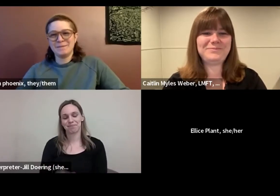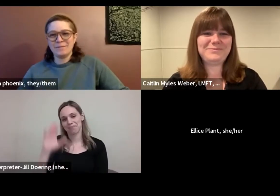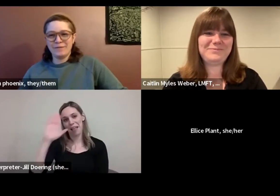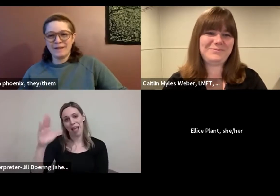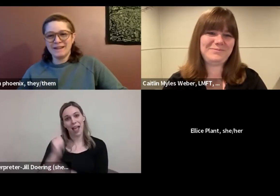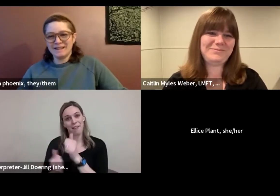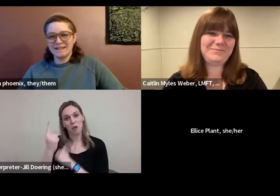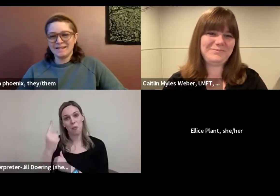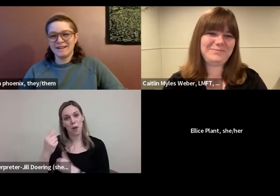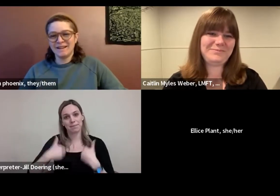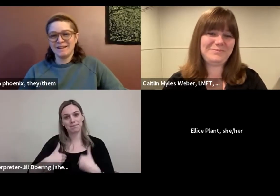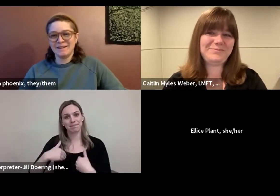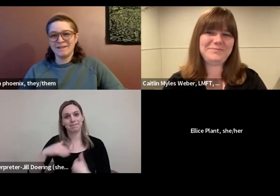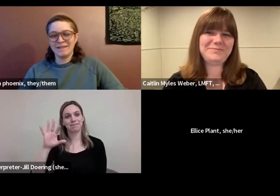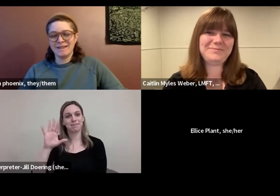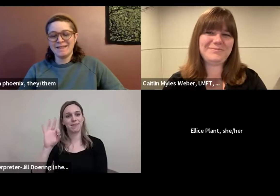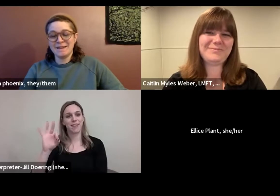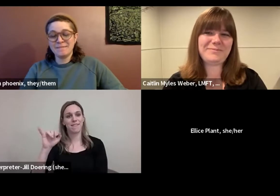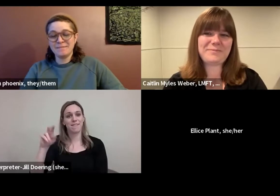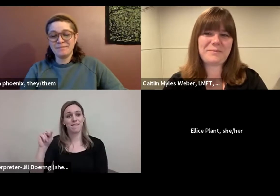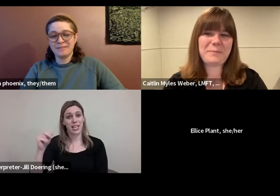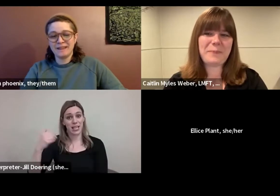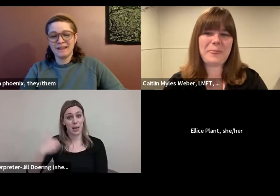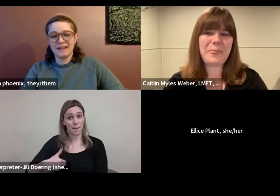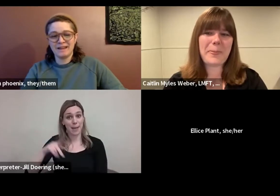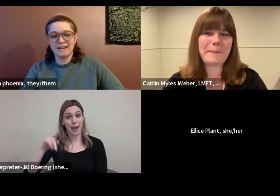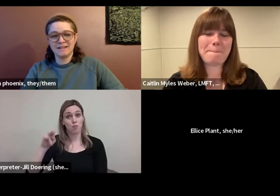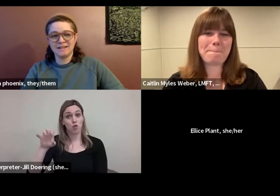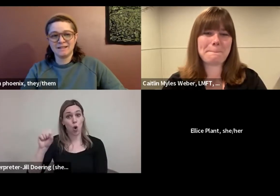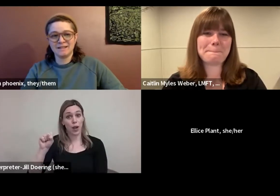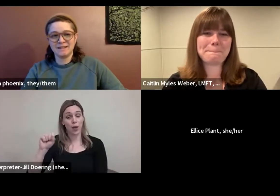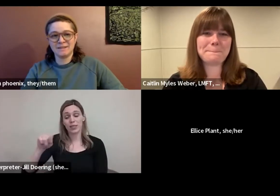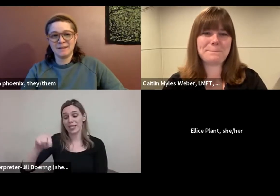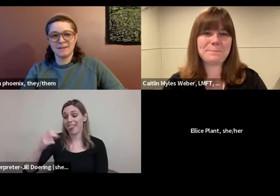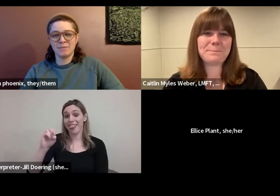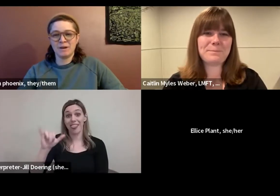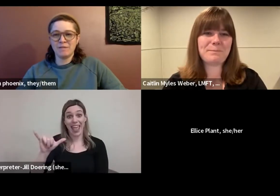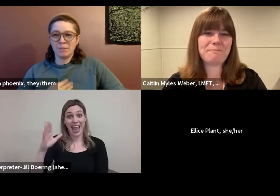I'm Finn, they/them and I'm in private practice.